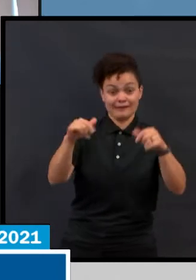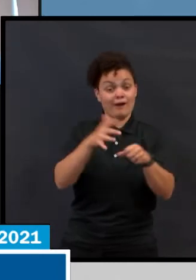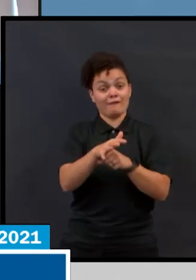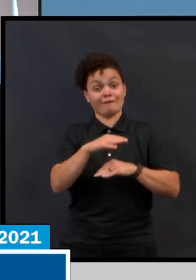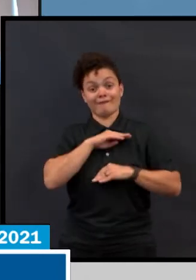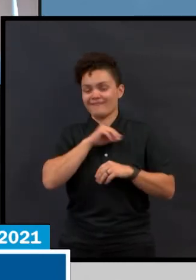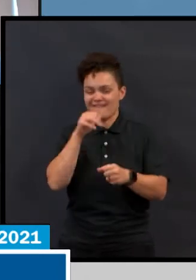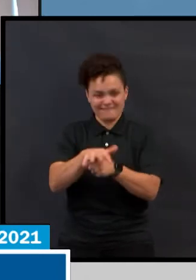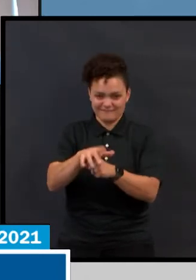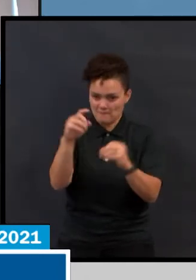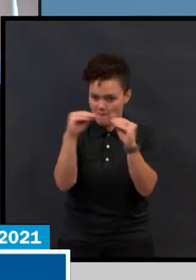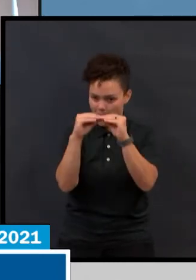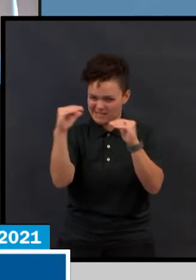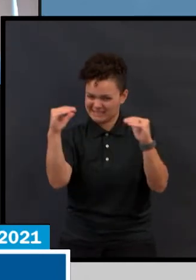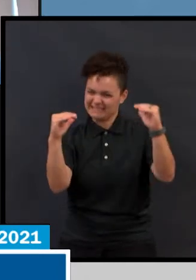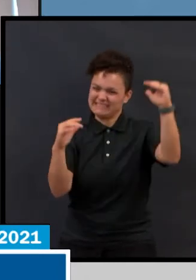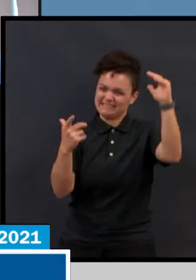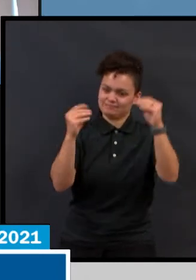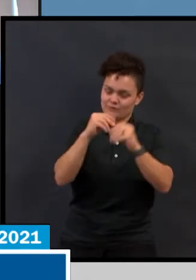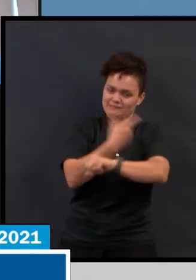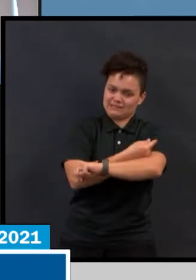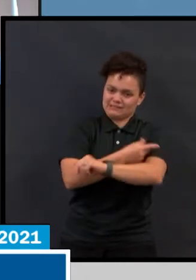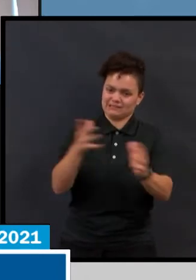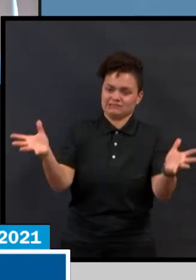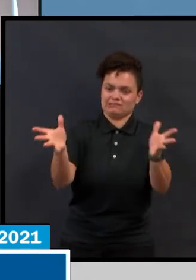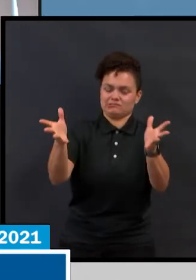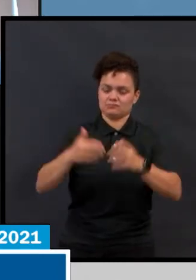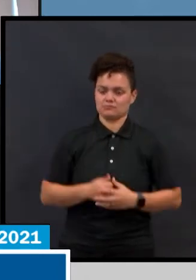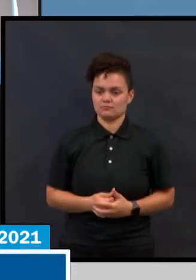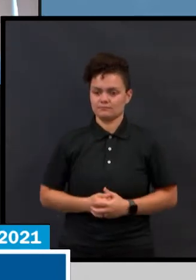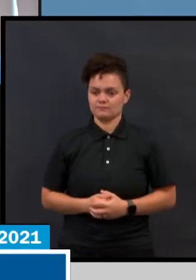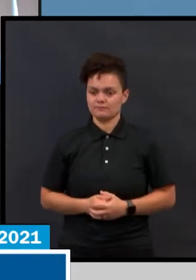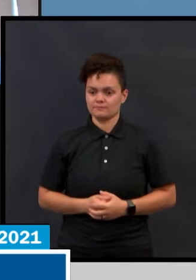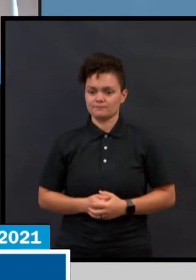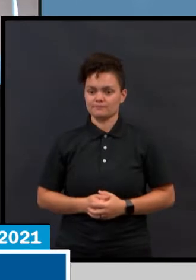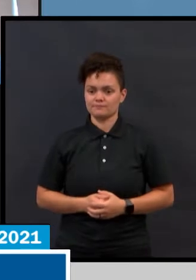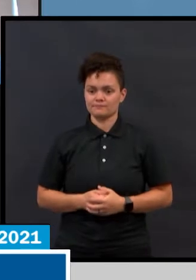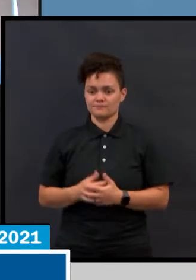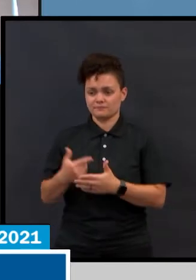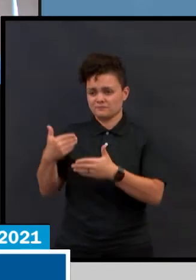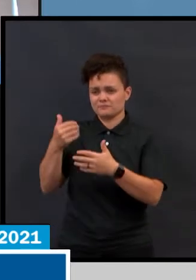the vaccine uptake has gone down drastically in the last couple of months uh next life race